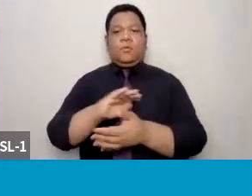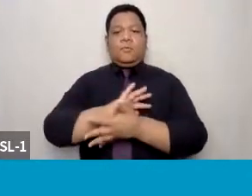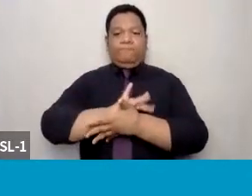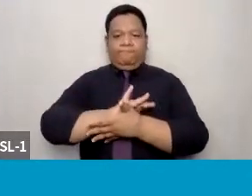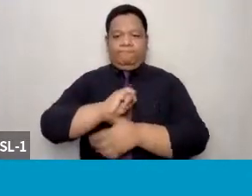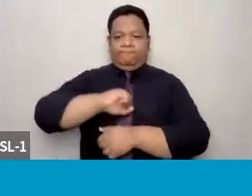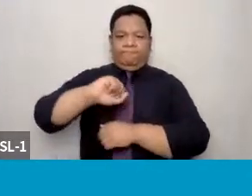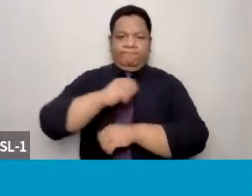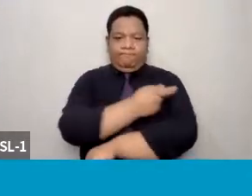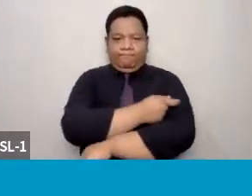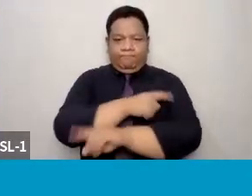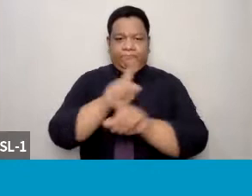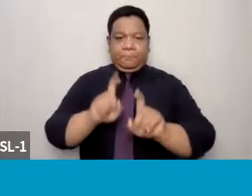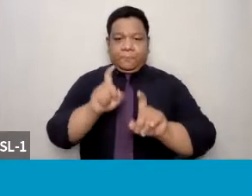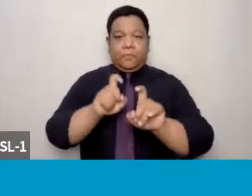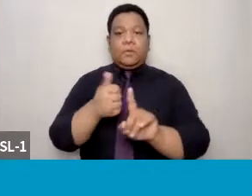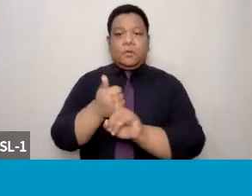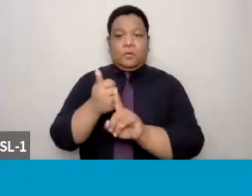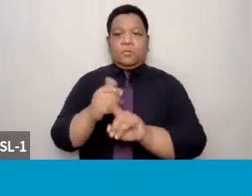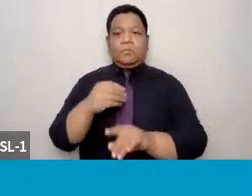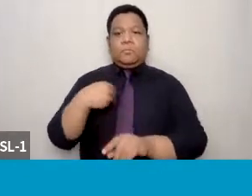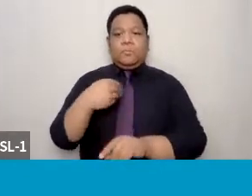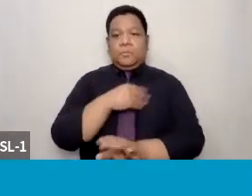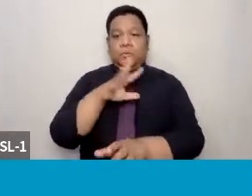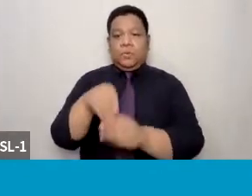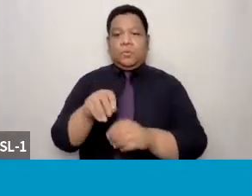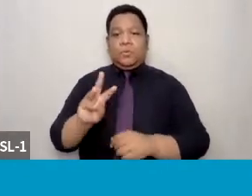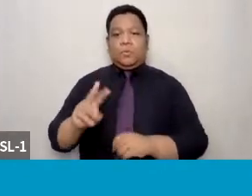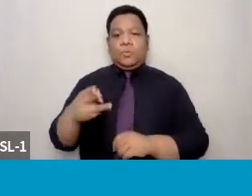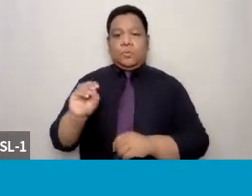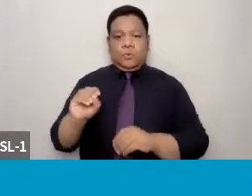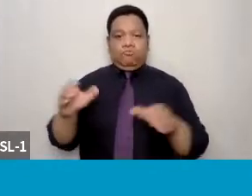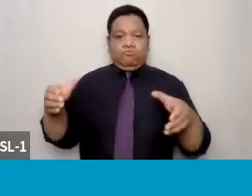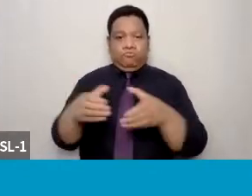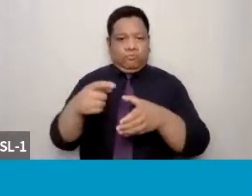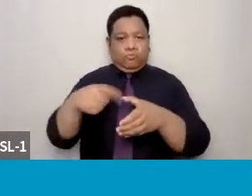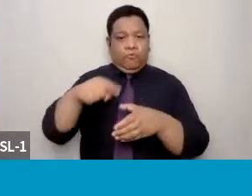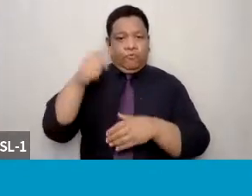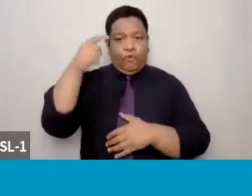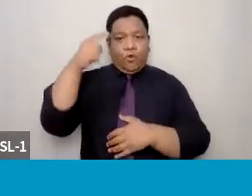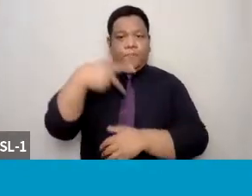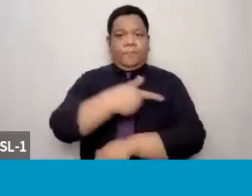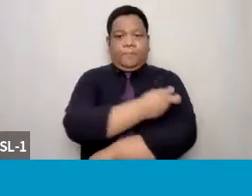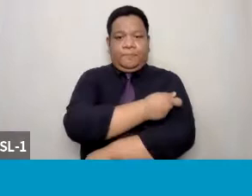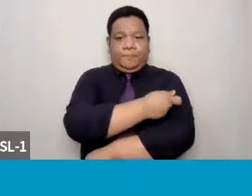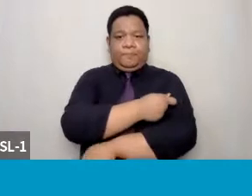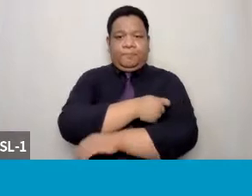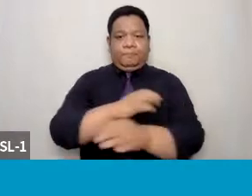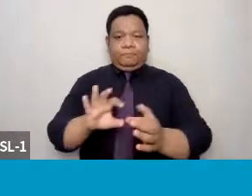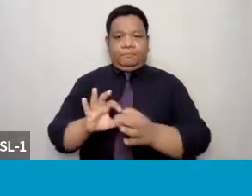She is also a member of the WHO Steering Committee for COVID-19 Solidarity Vaccines Trials.